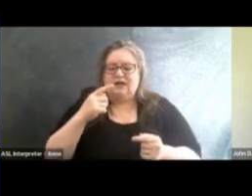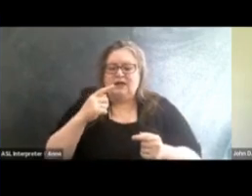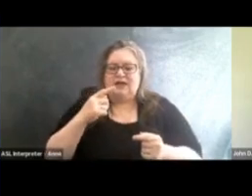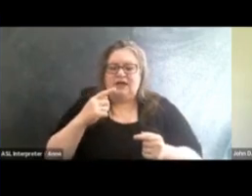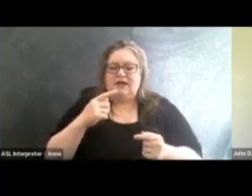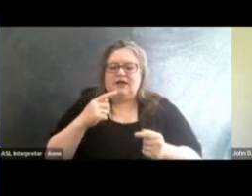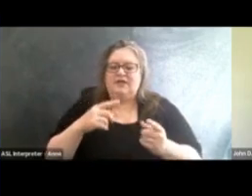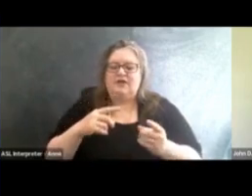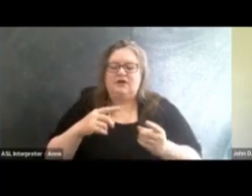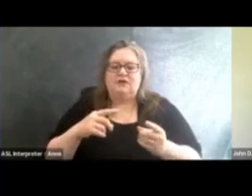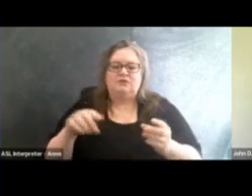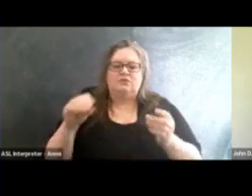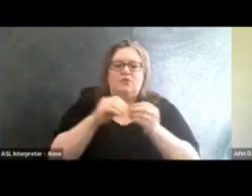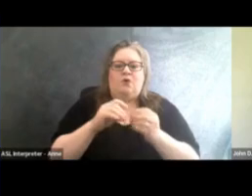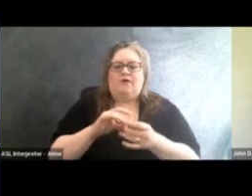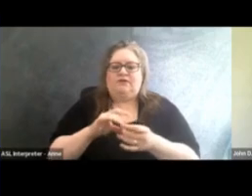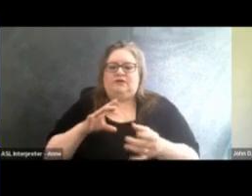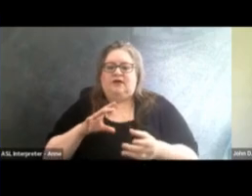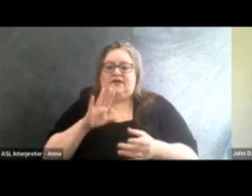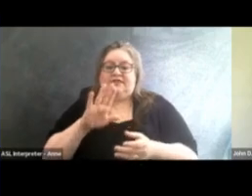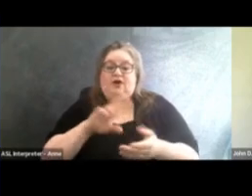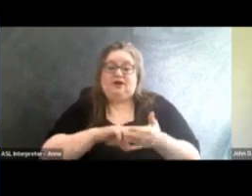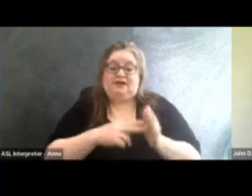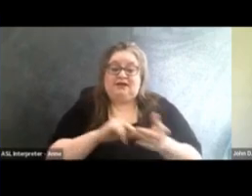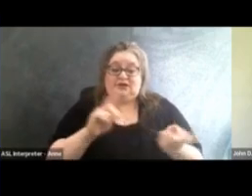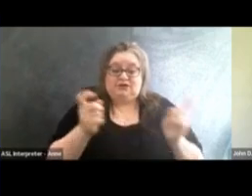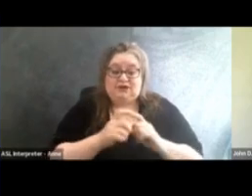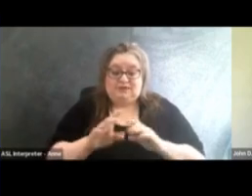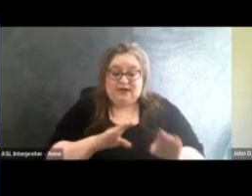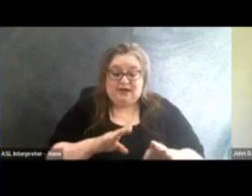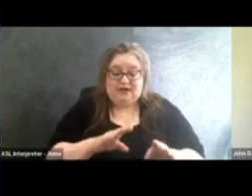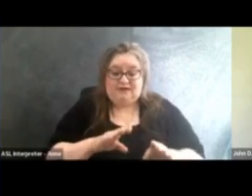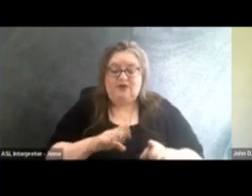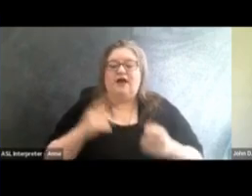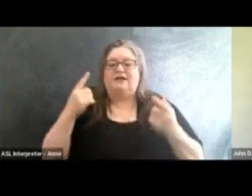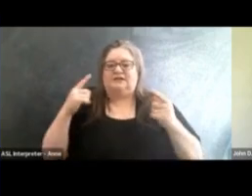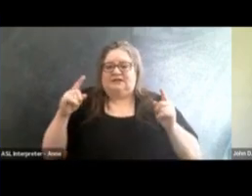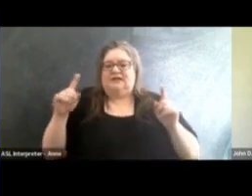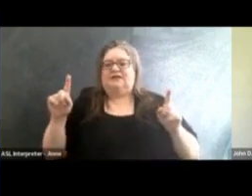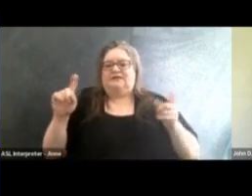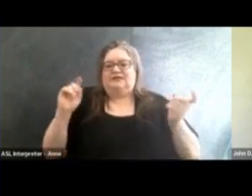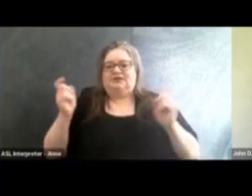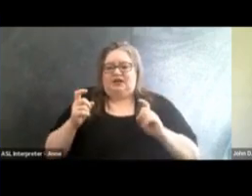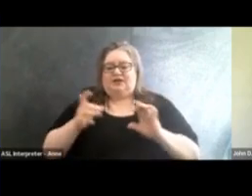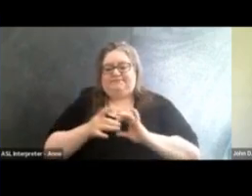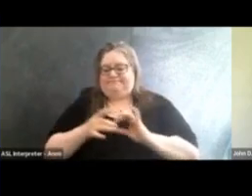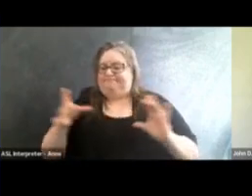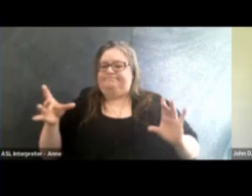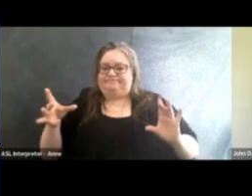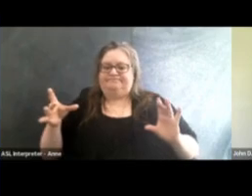disconnect between their intention to change their behavior and successfully changing. Everybody has a